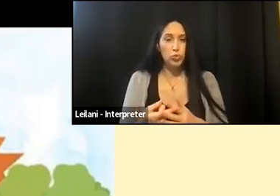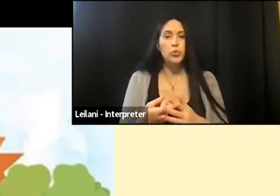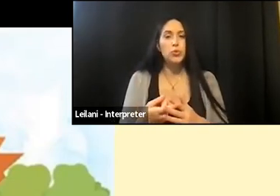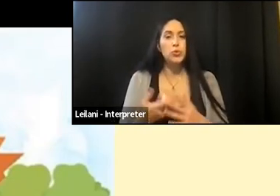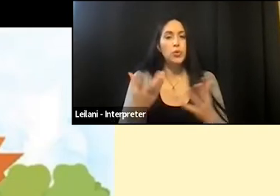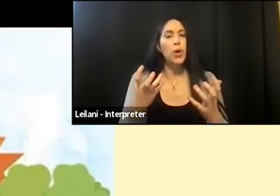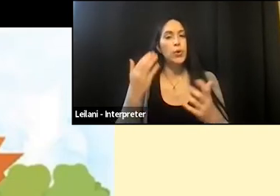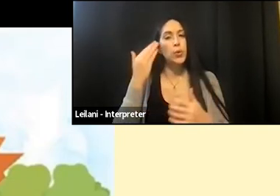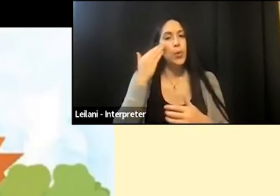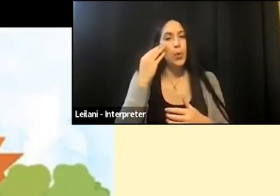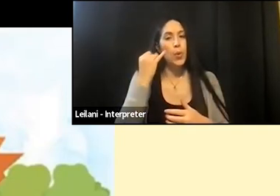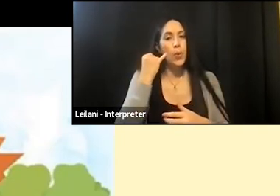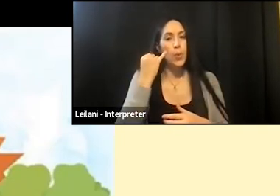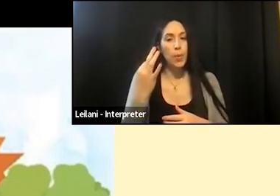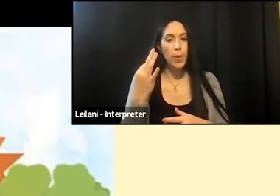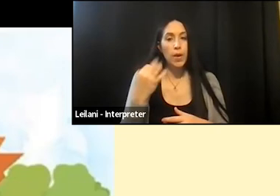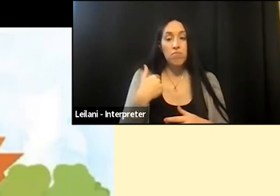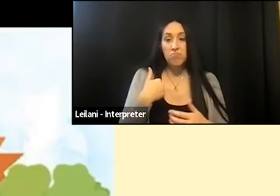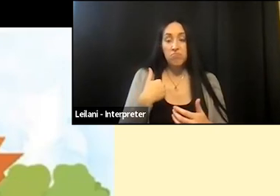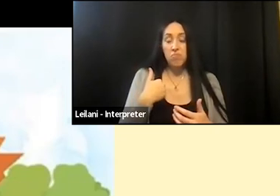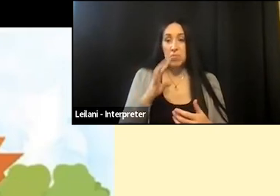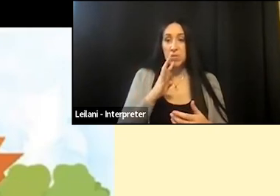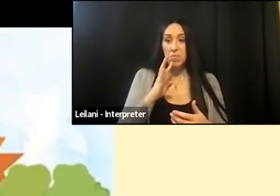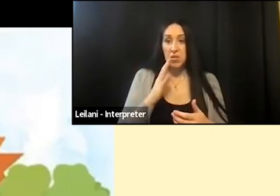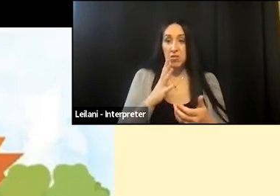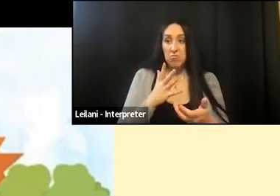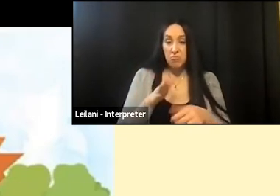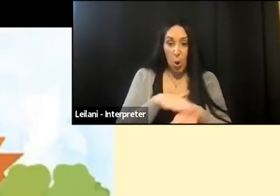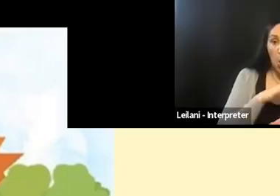if I am speaking slowly enough for the interpreters before I begin.